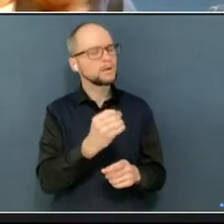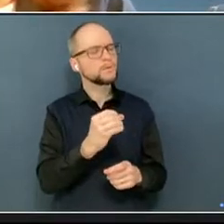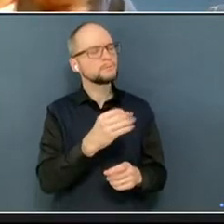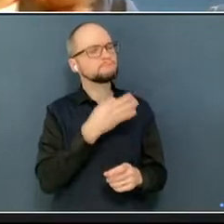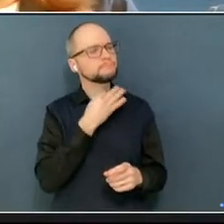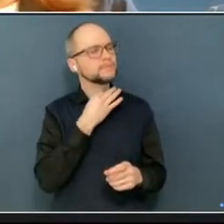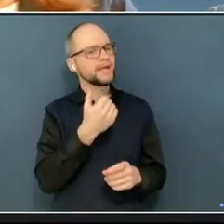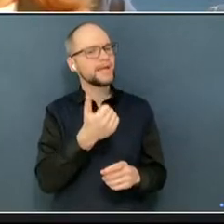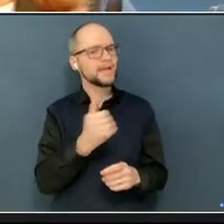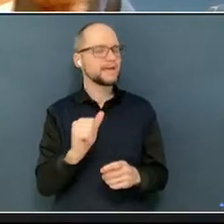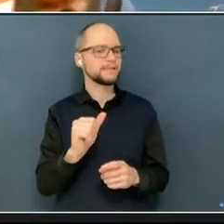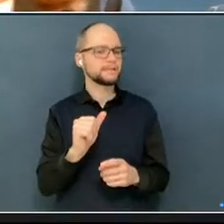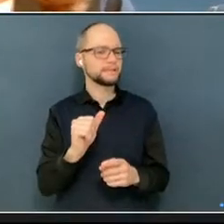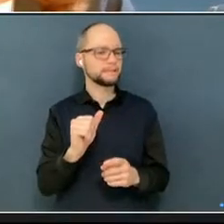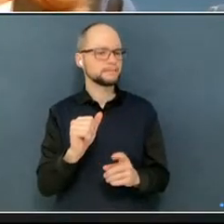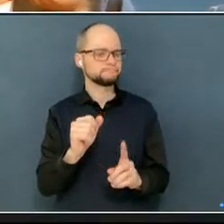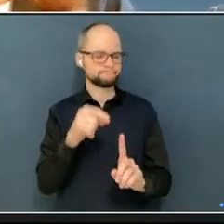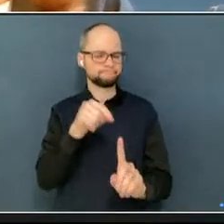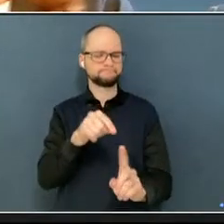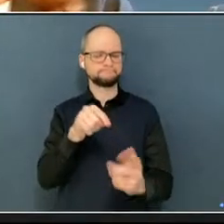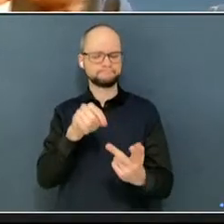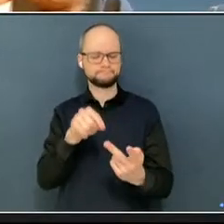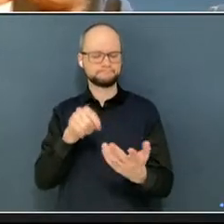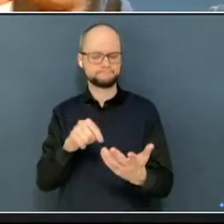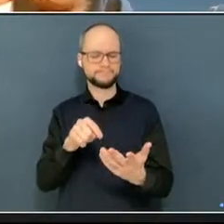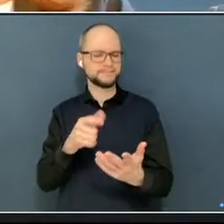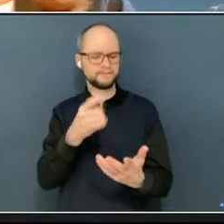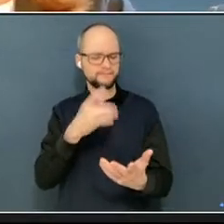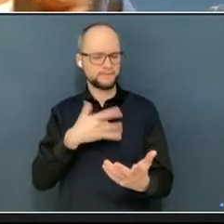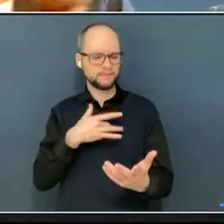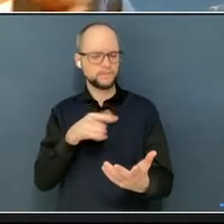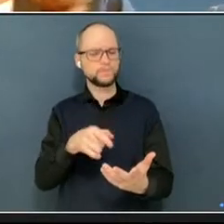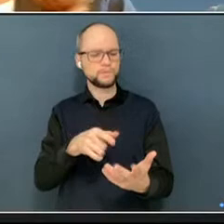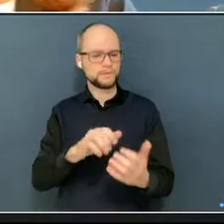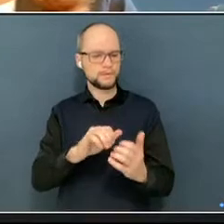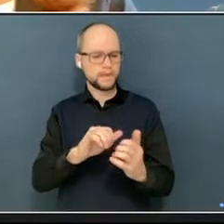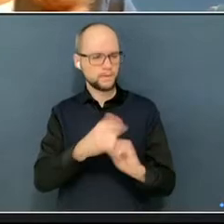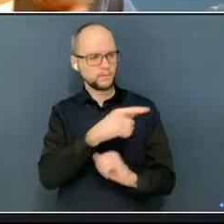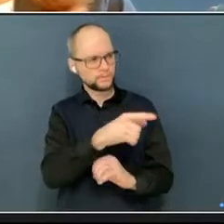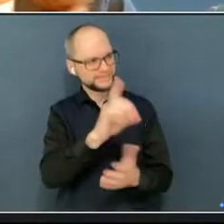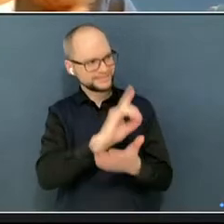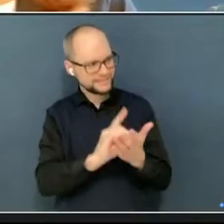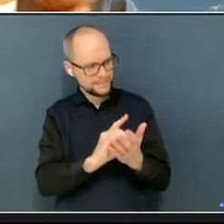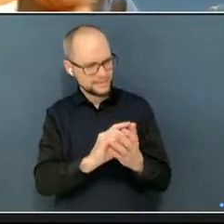Central Park and transforming that land? >> I'm glad that you used that word